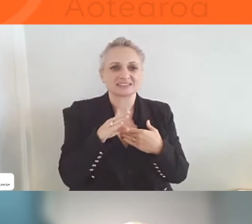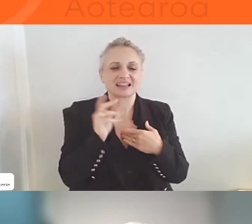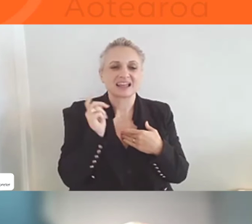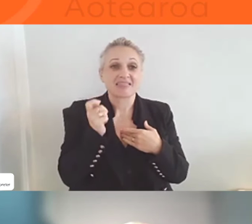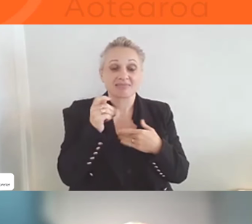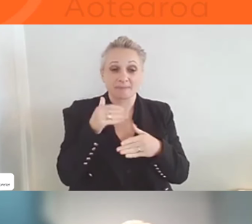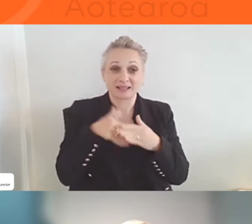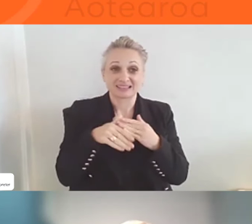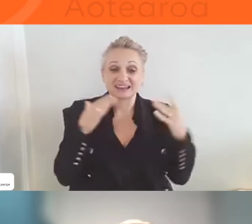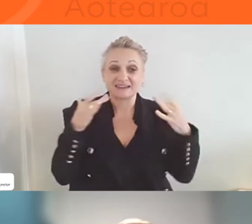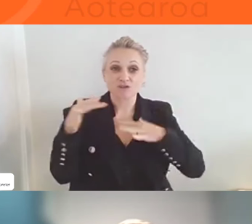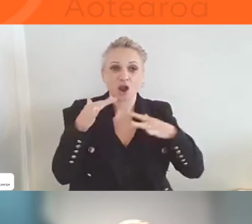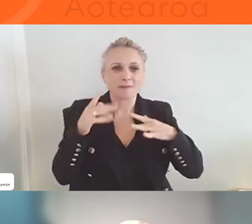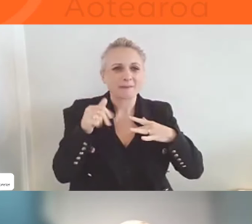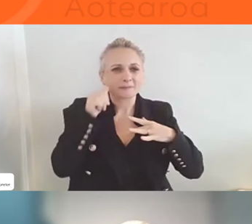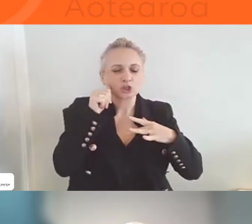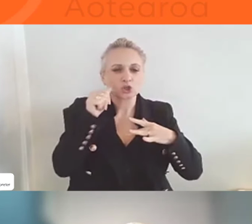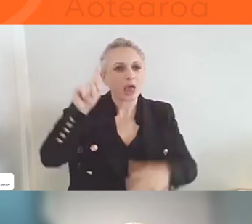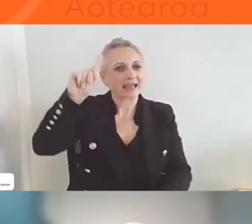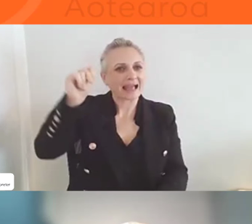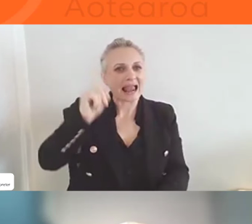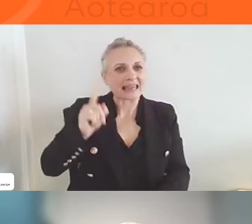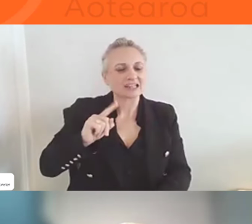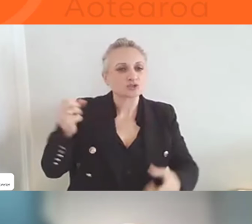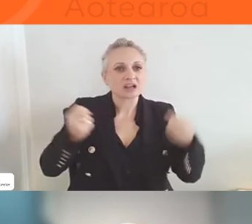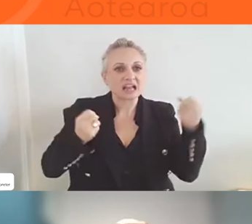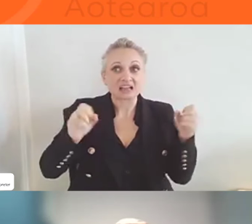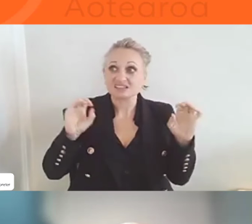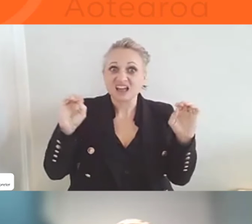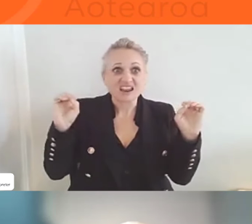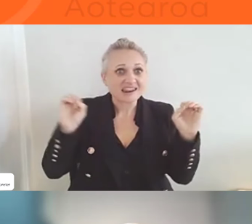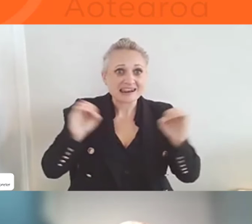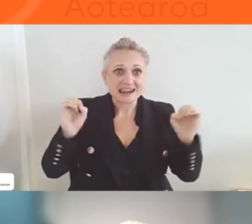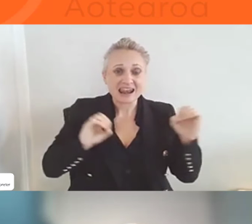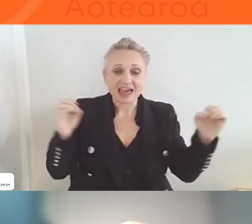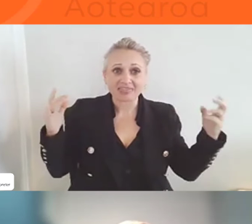noise, and cars parking on footpaths. And it's reminded me that I think